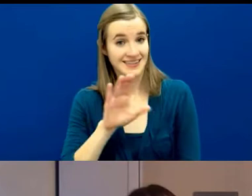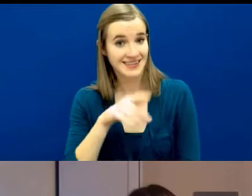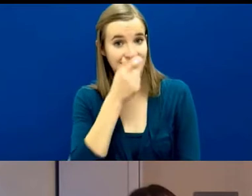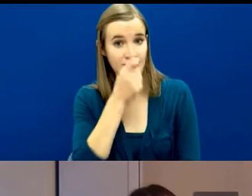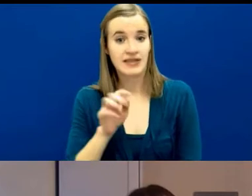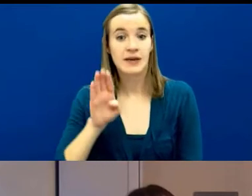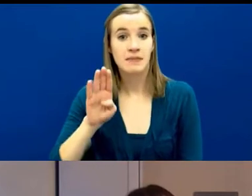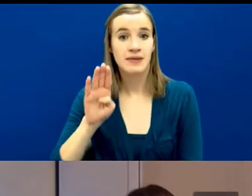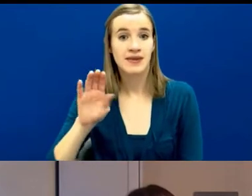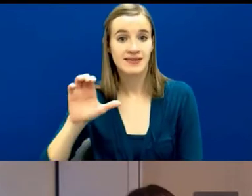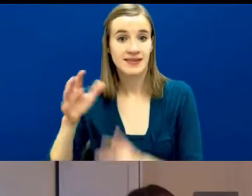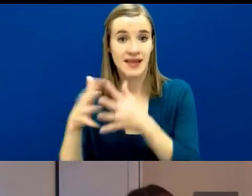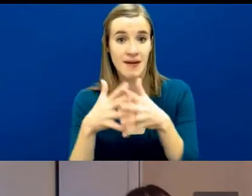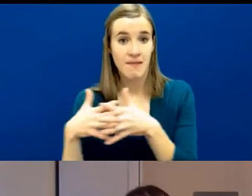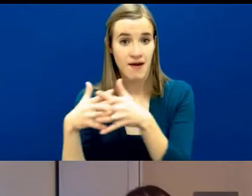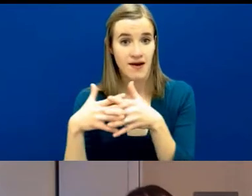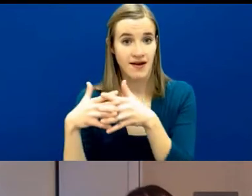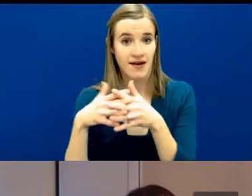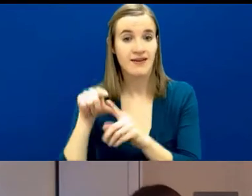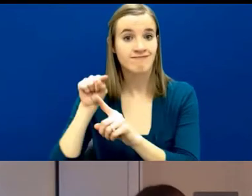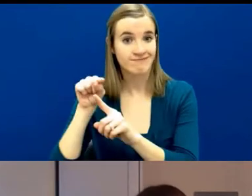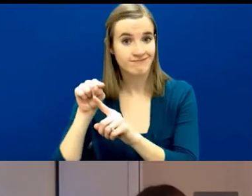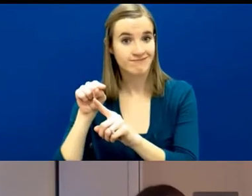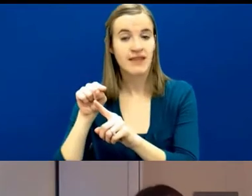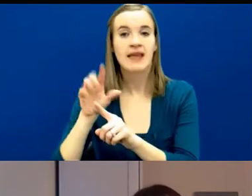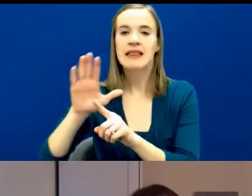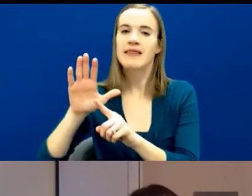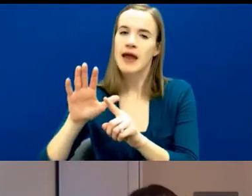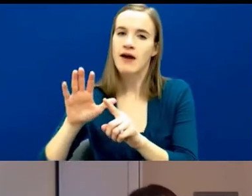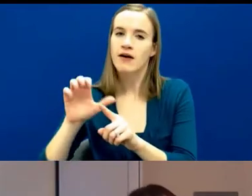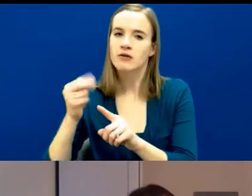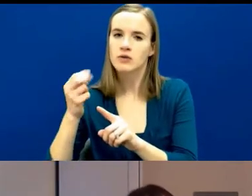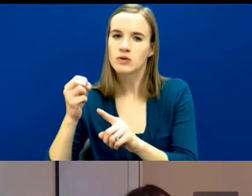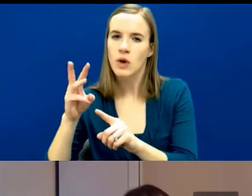streaming this month of their shows for adults, not for children. But shows that